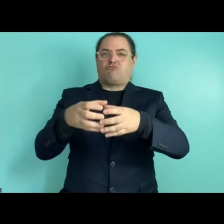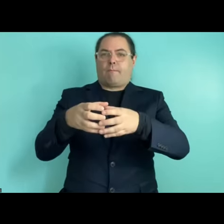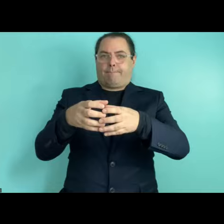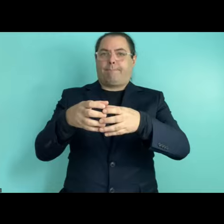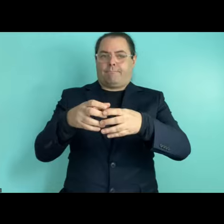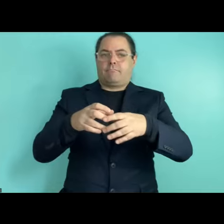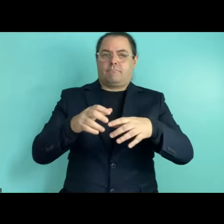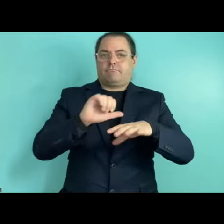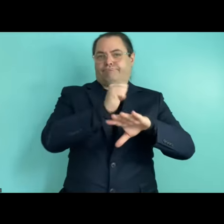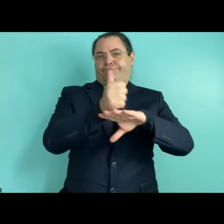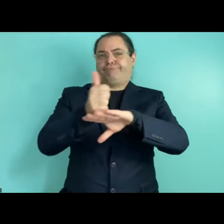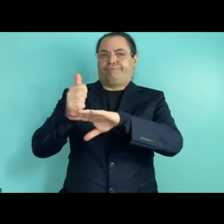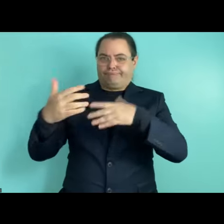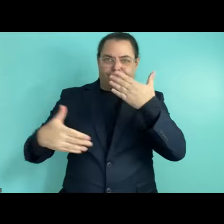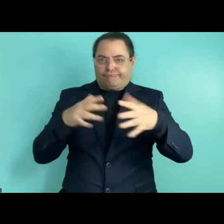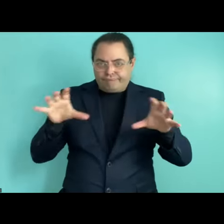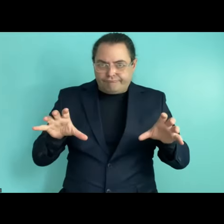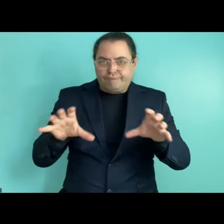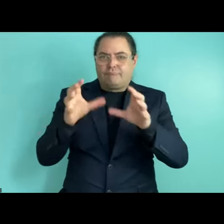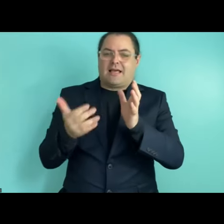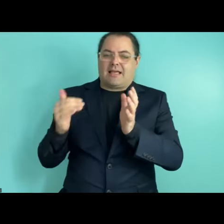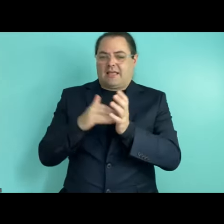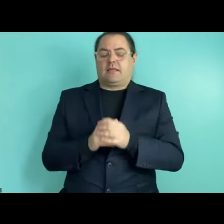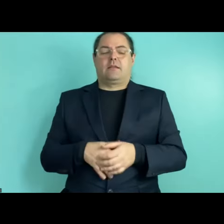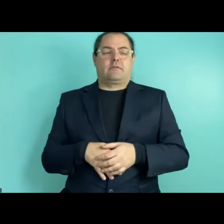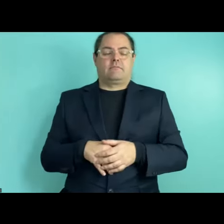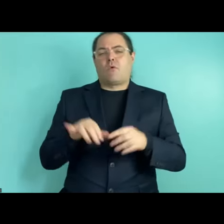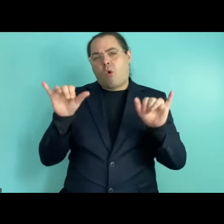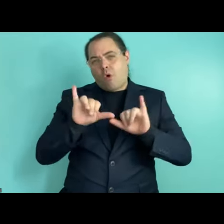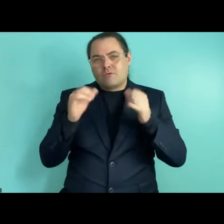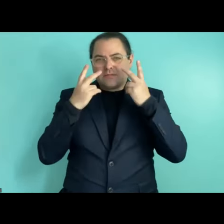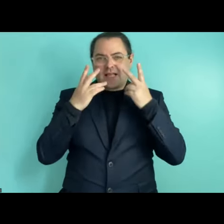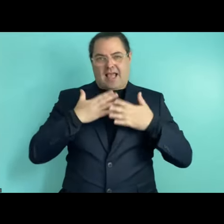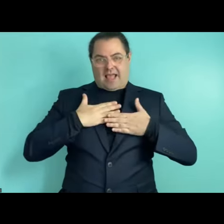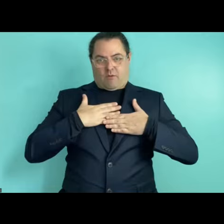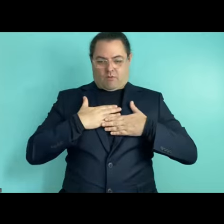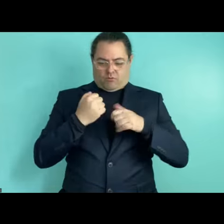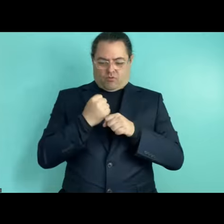Also you can also link it up to our work to be done I never, especially working with the